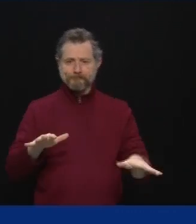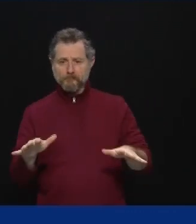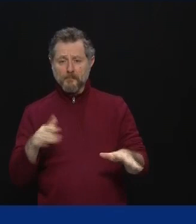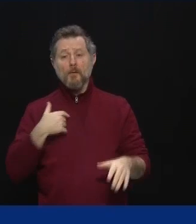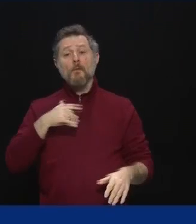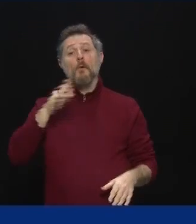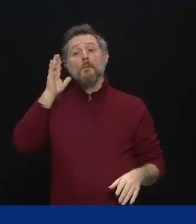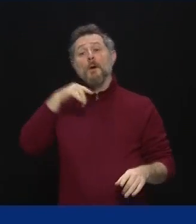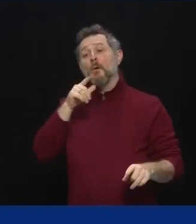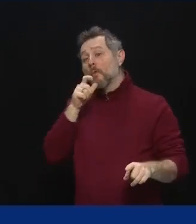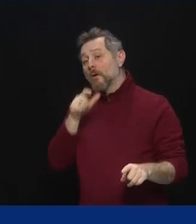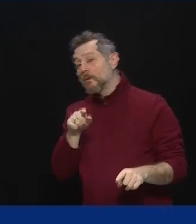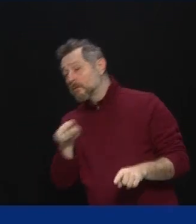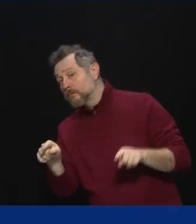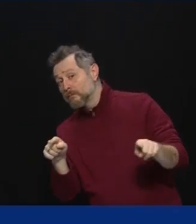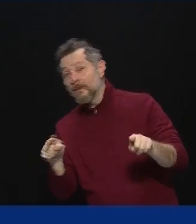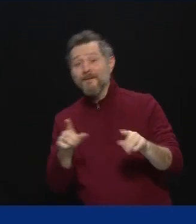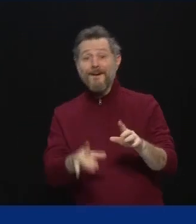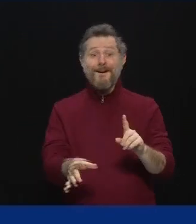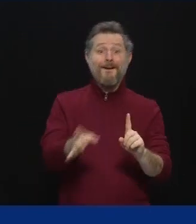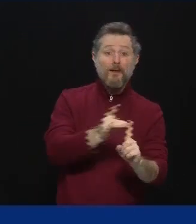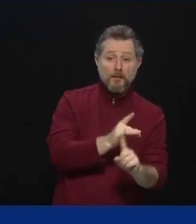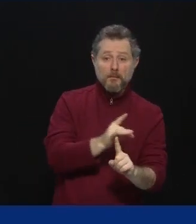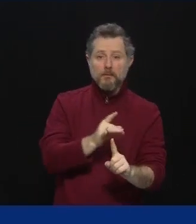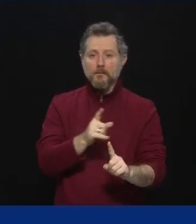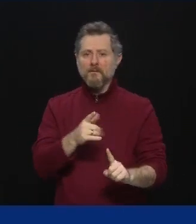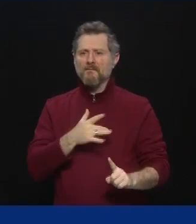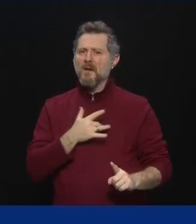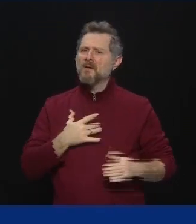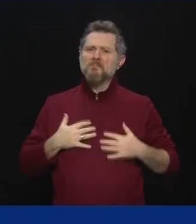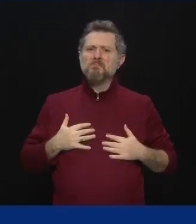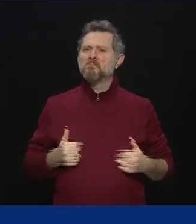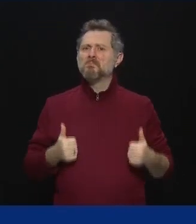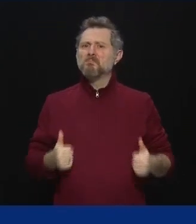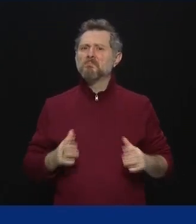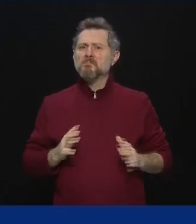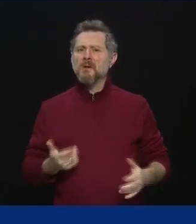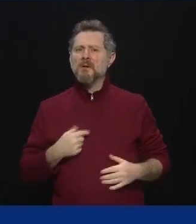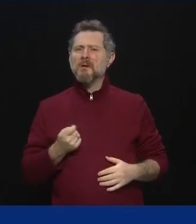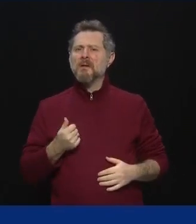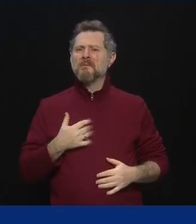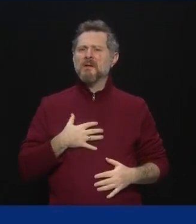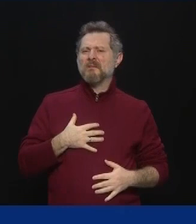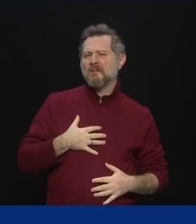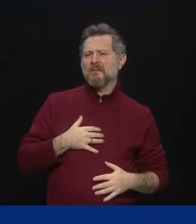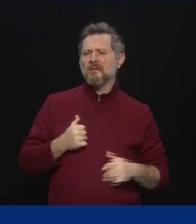ON WHERE THE CASES ARE AND HOW WE EXPECT THOSE WHO TEST